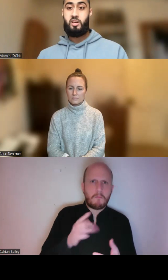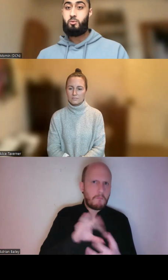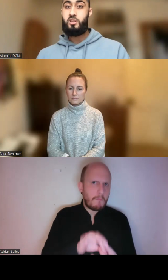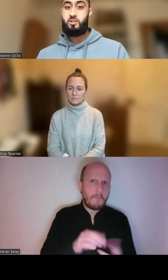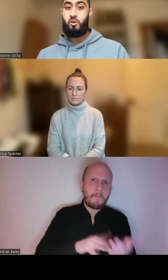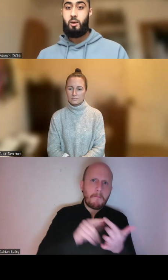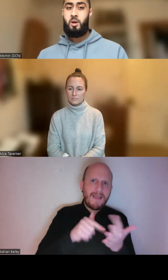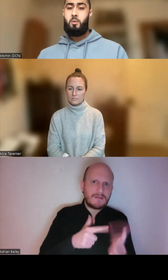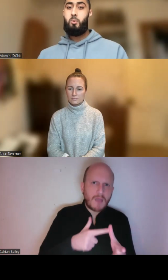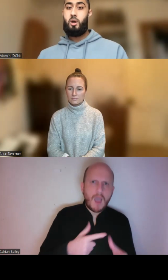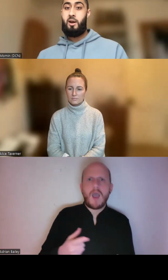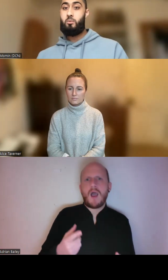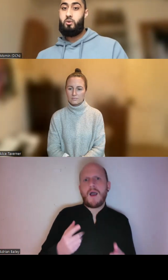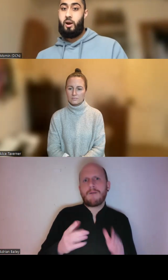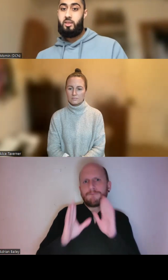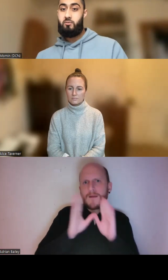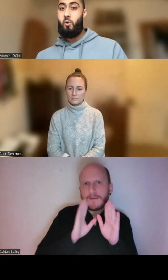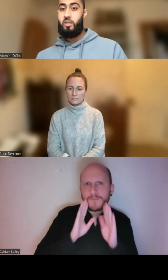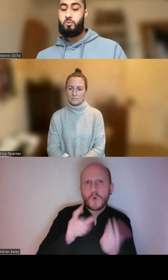Facebook, Instagram, but it might not be the right thing for them.